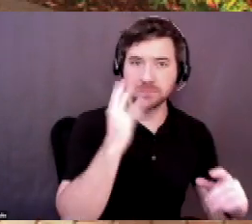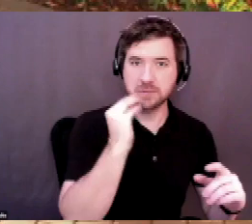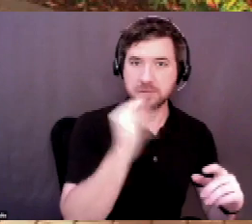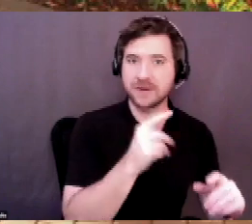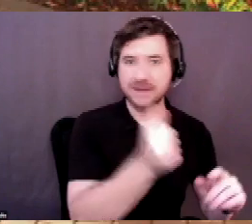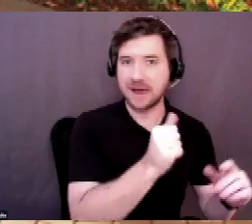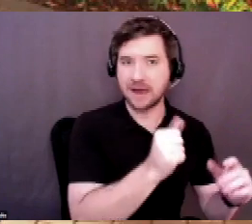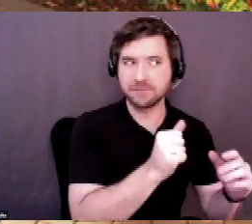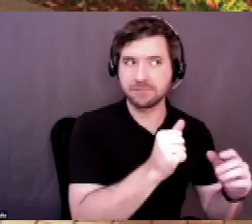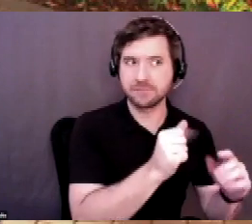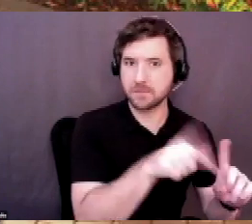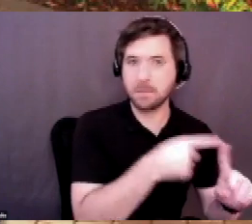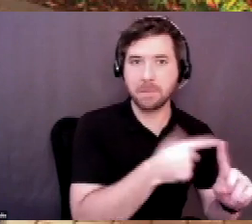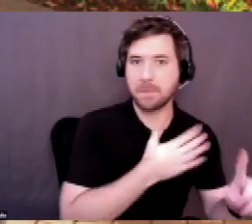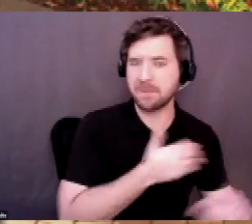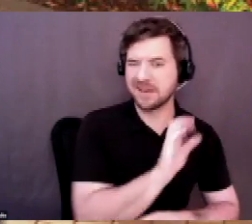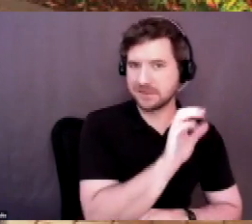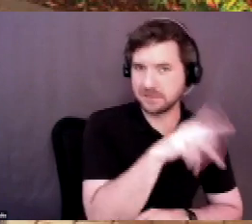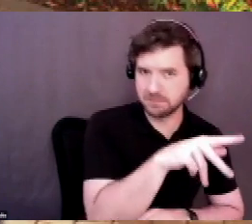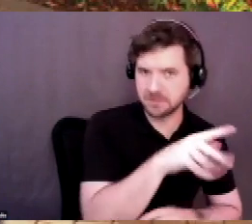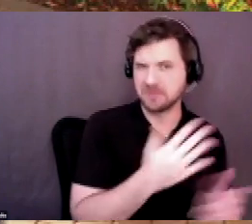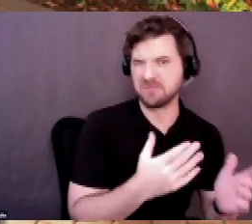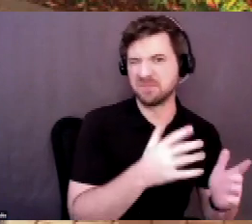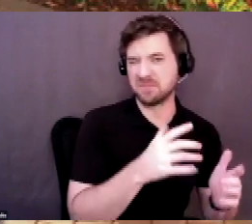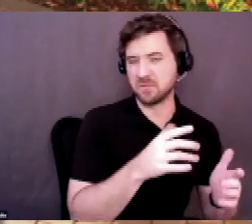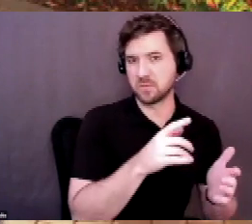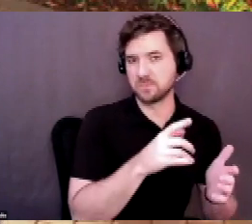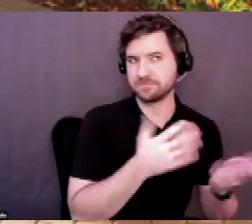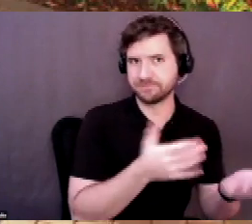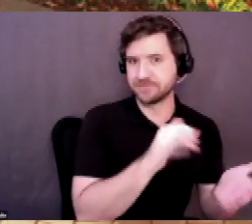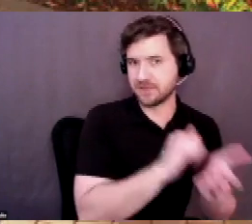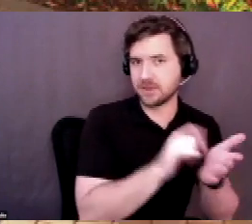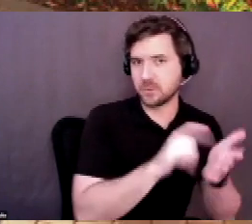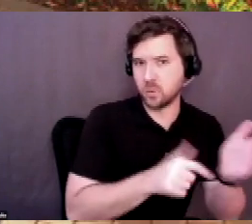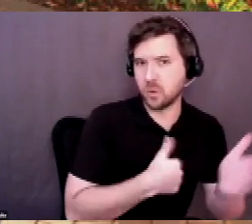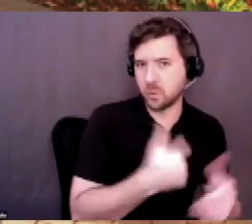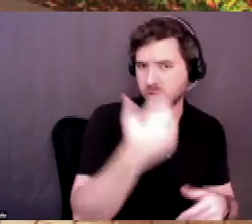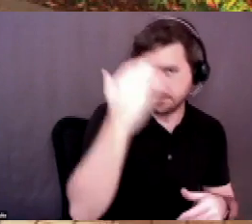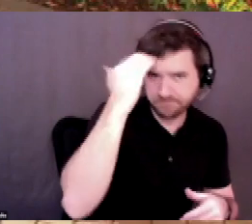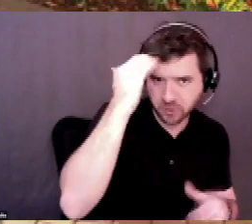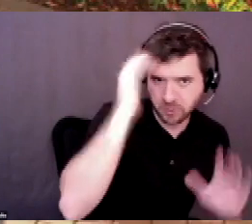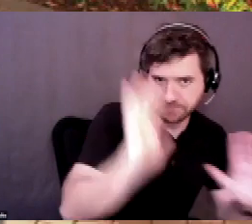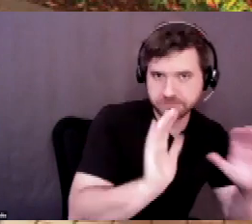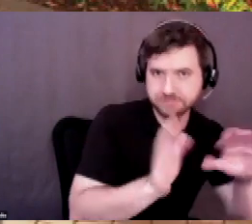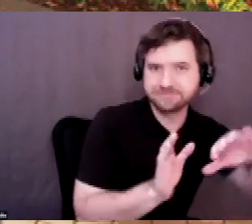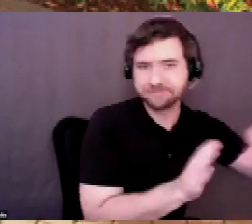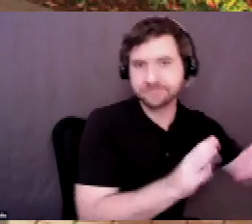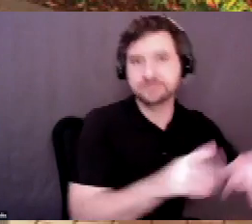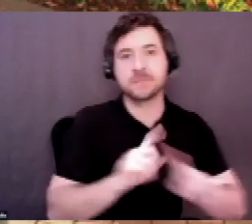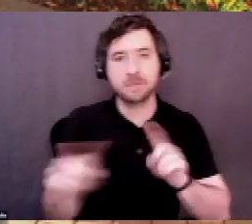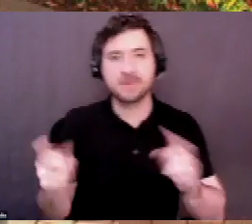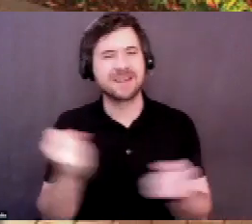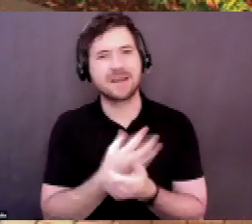but, you know, it was okay. Had, you know, my worst fear came true with that pregnancy.